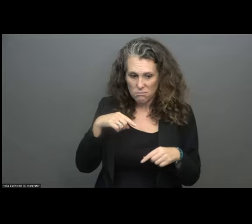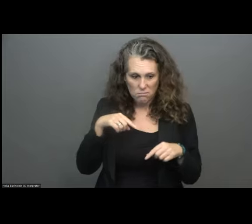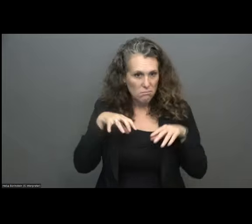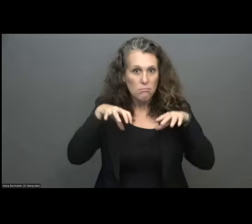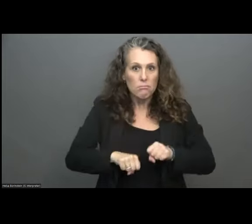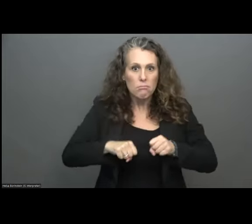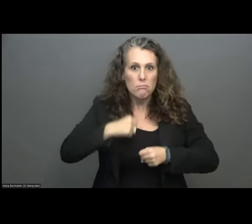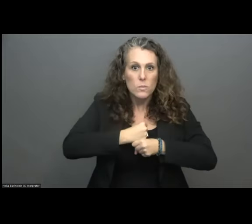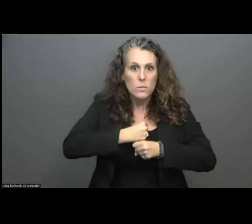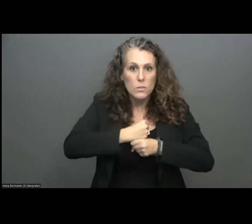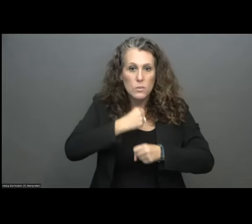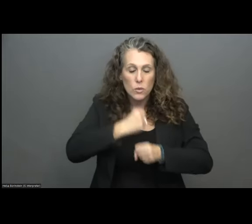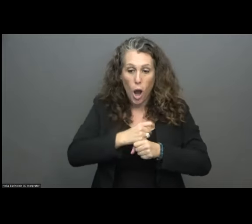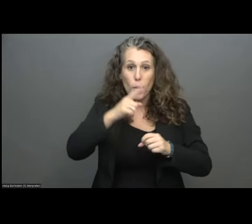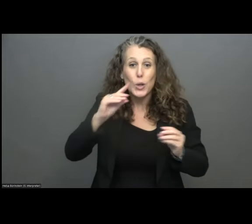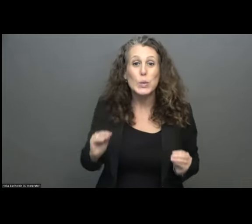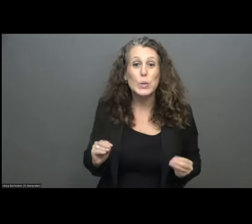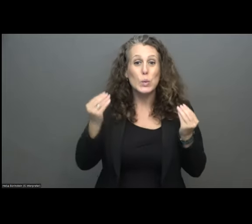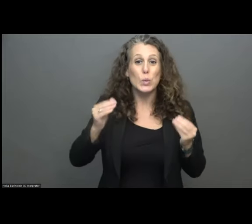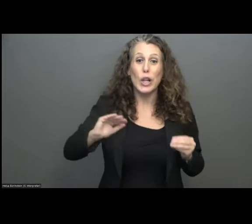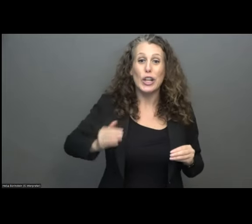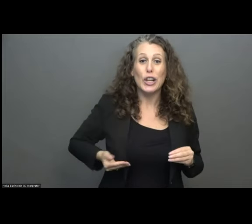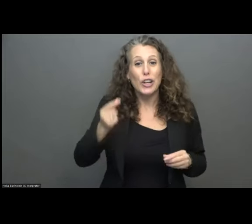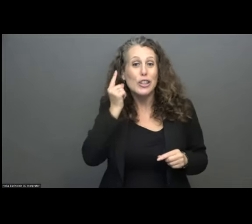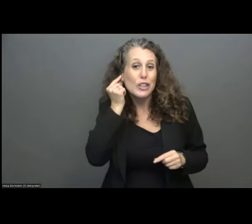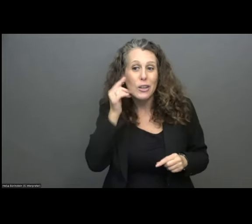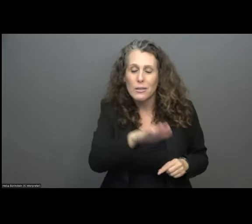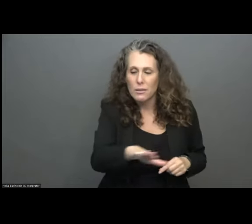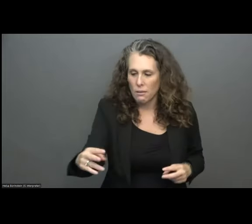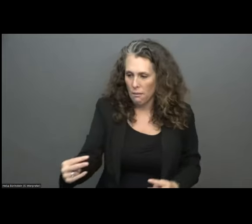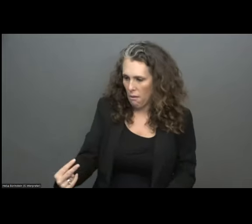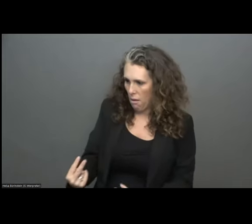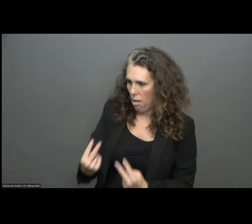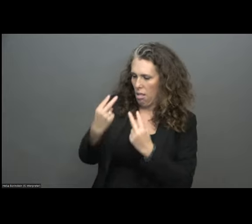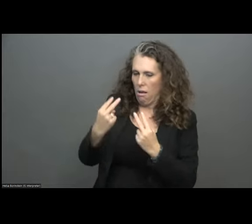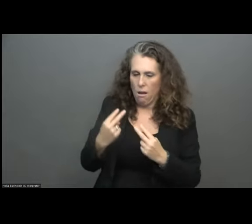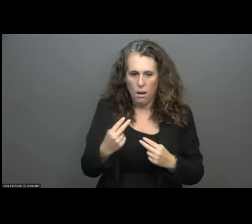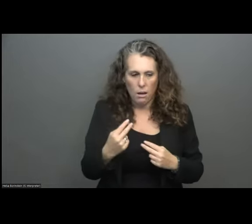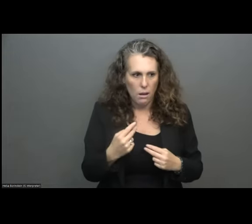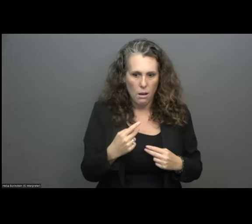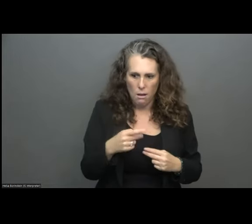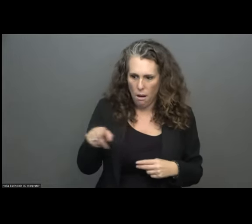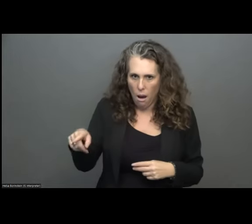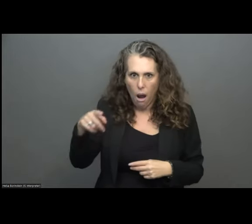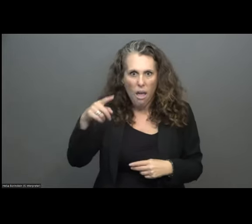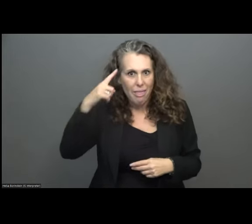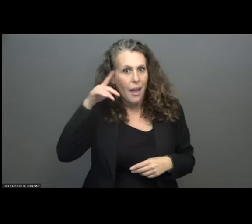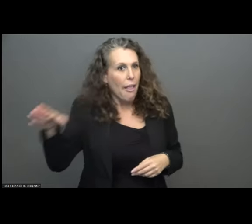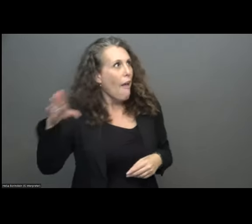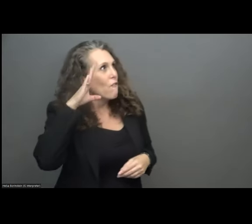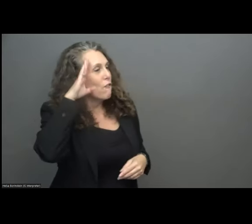Felicity El Monte new tunes are Motorola Motorola Sharma to discuss it was him because he offered